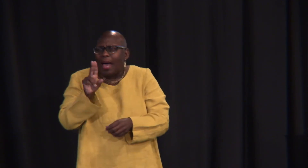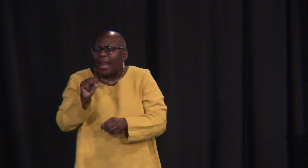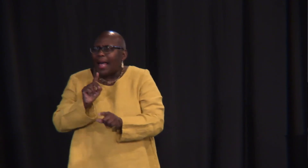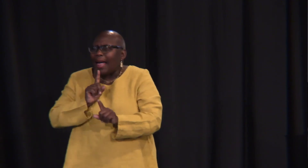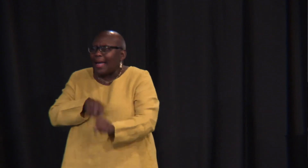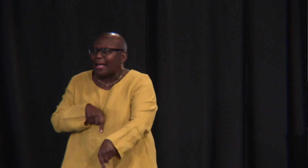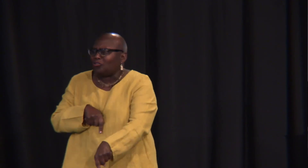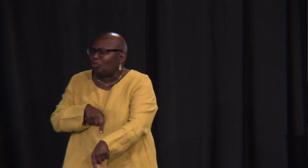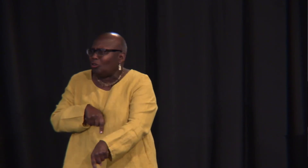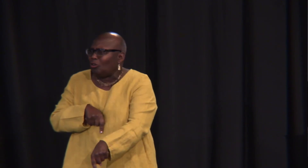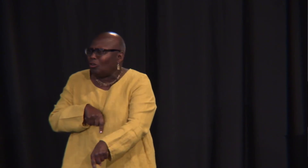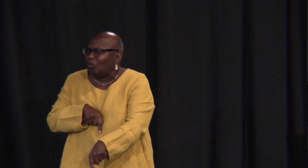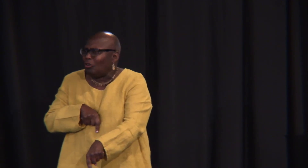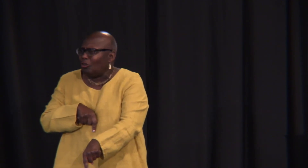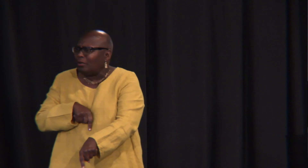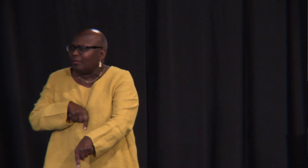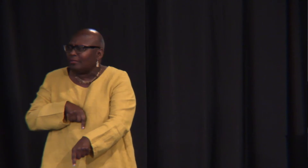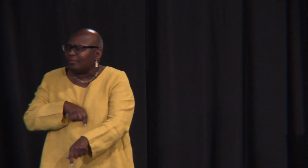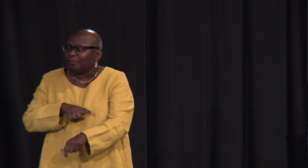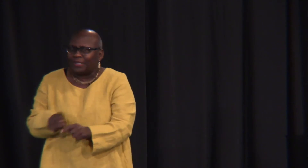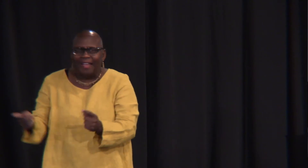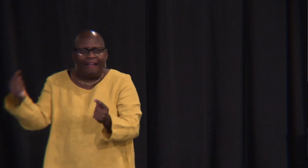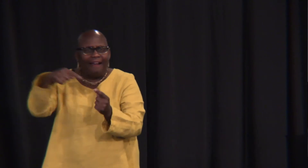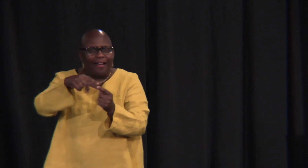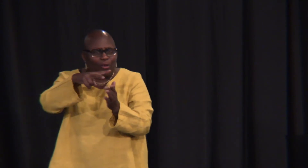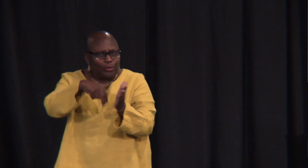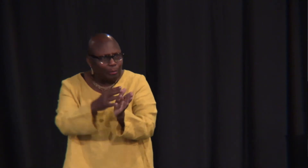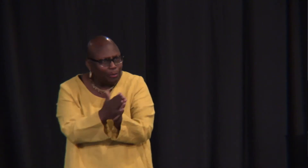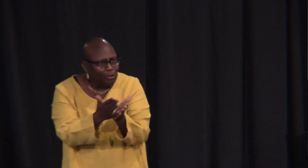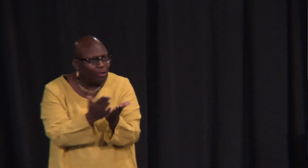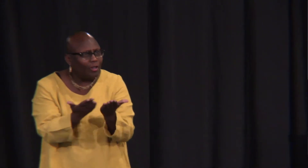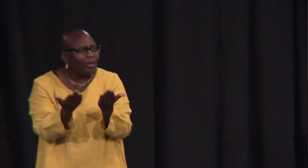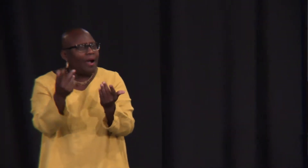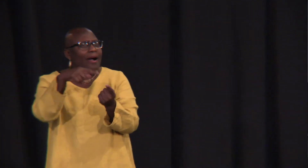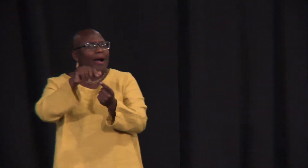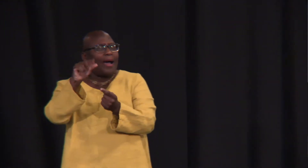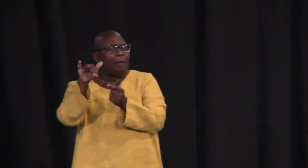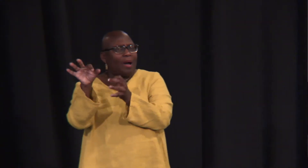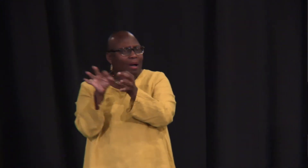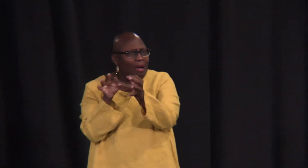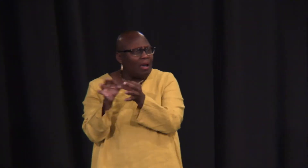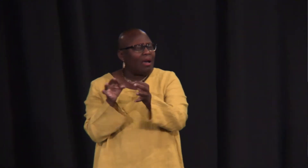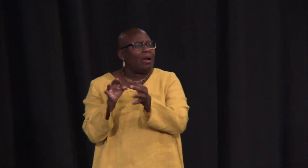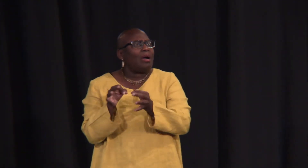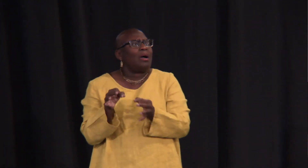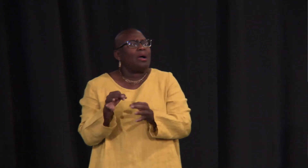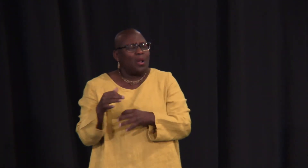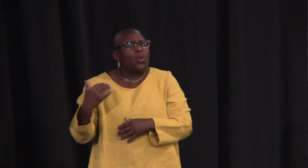you'd better believe I was triggering hard. I was being reminded